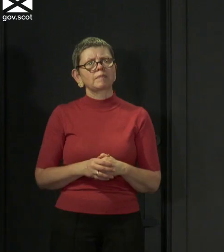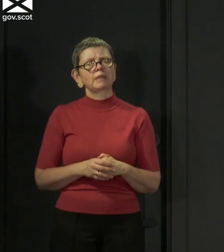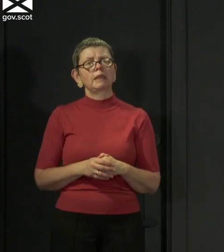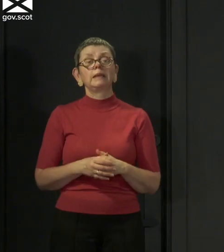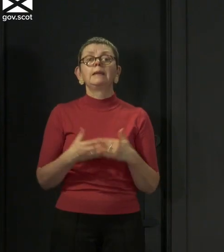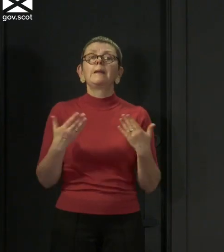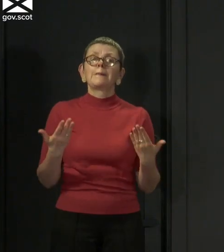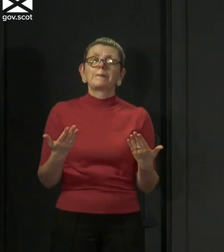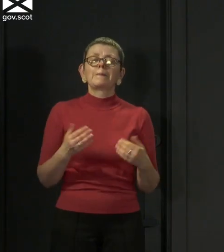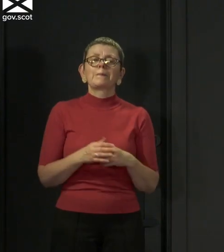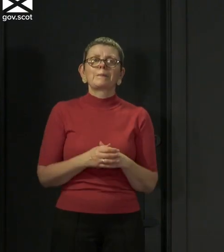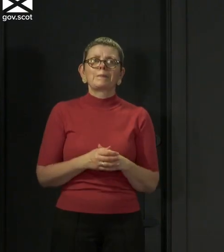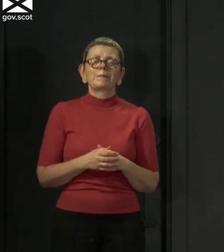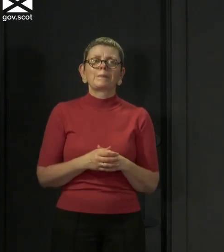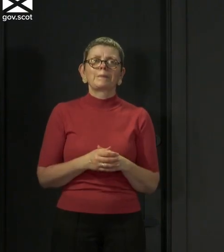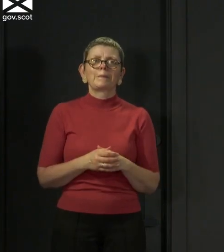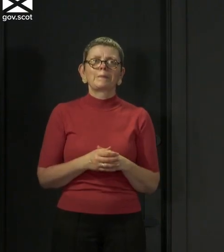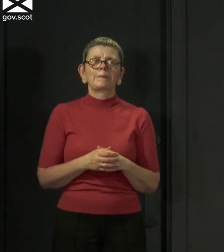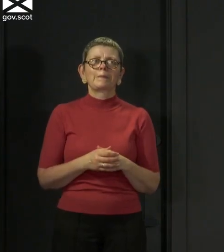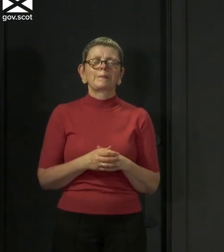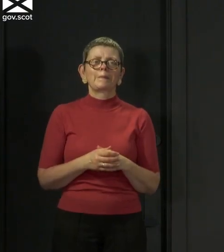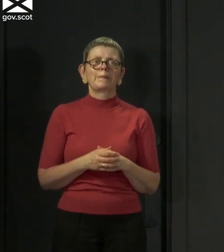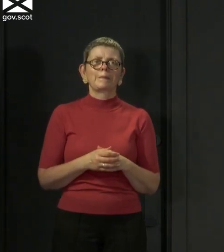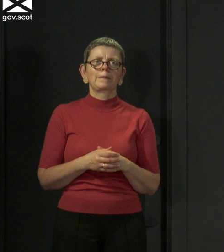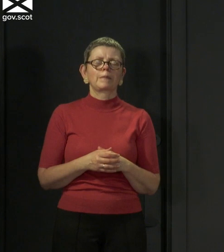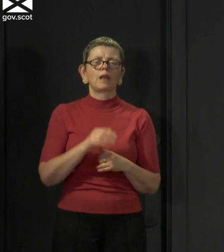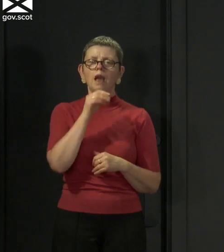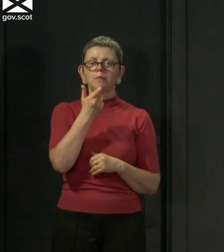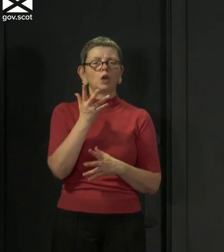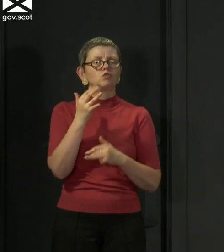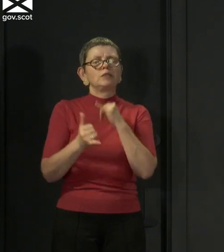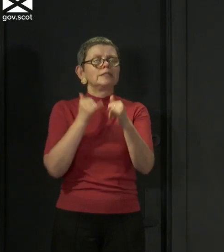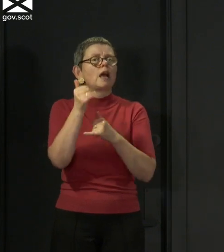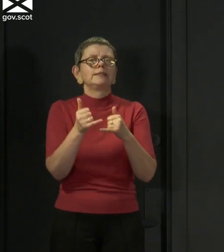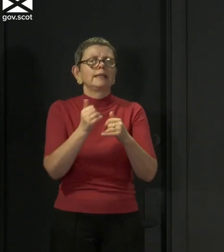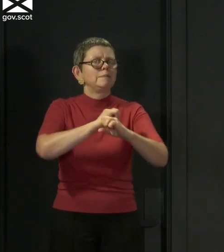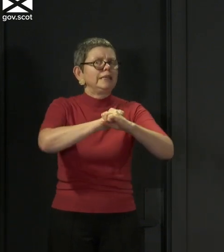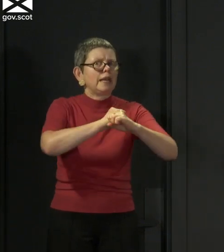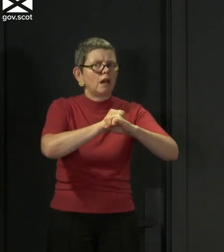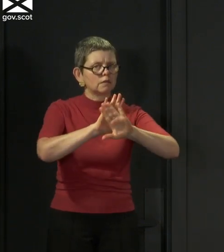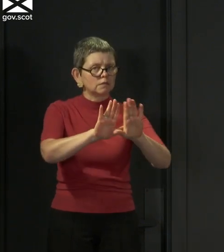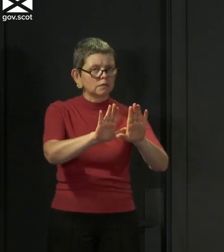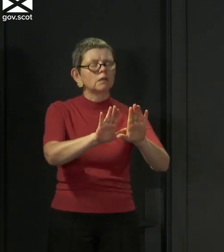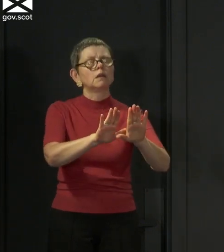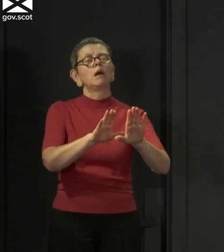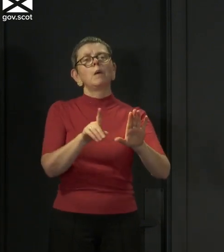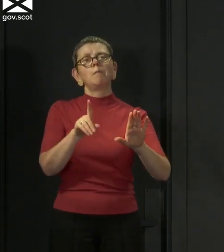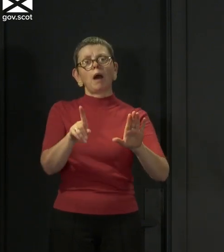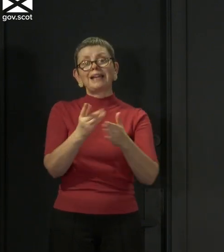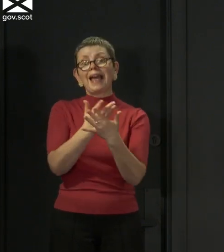Can I just say generally, I make this point, please, it's not my job to criticise the media, and I don't want to be read as that, but any concerns like this that are being raised via